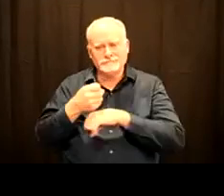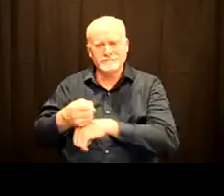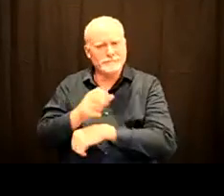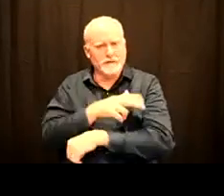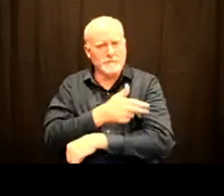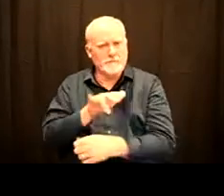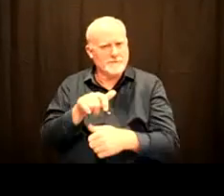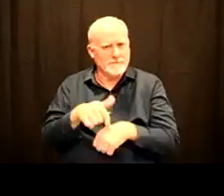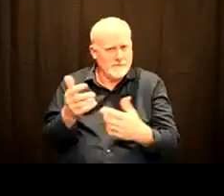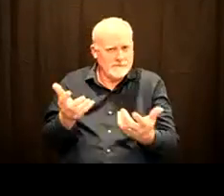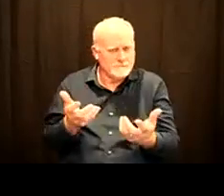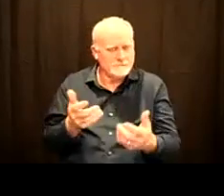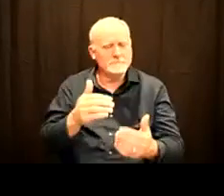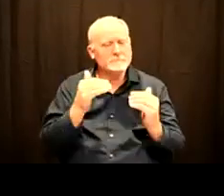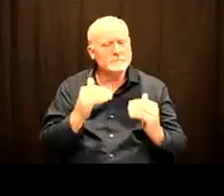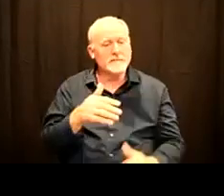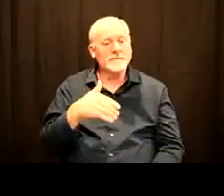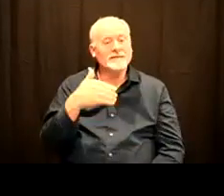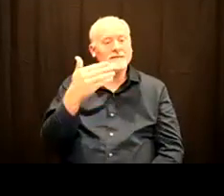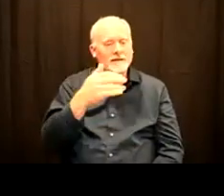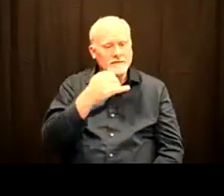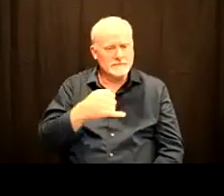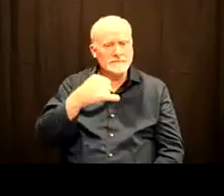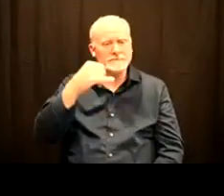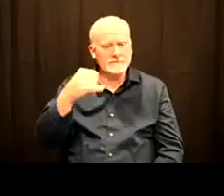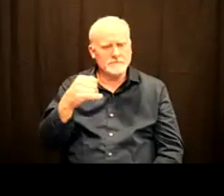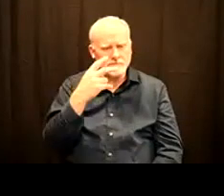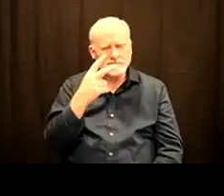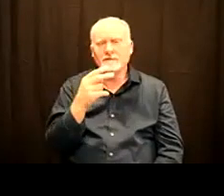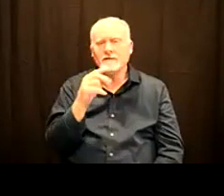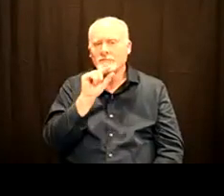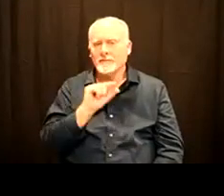the next peaks that you see as it starts to climb up you'll see a thanksgiving peak where